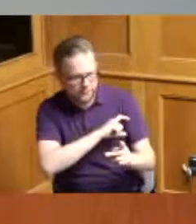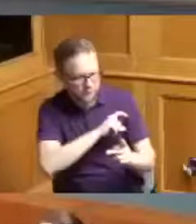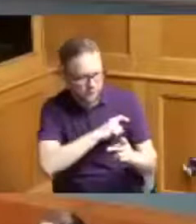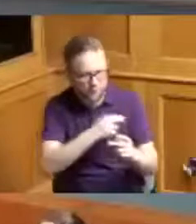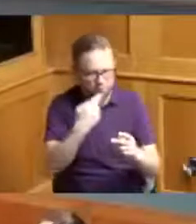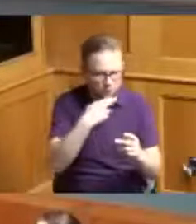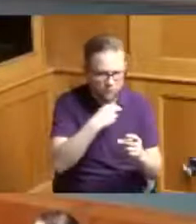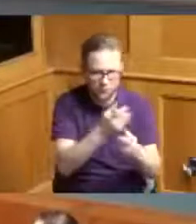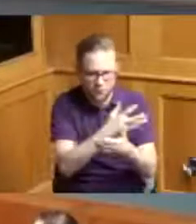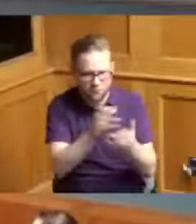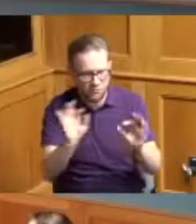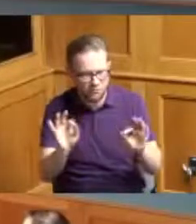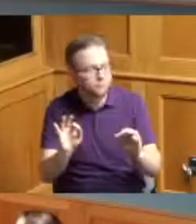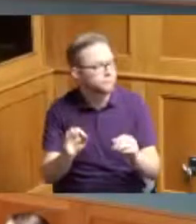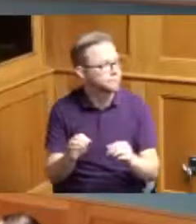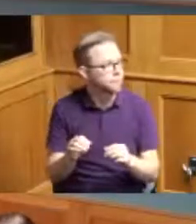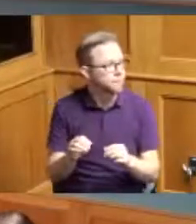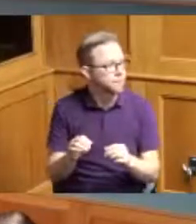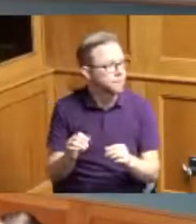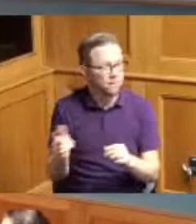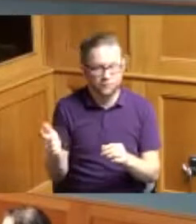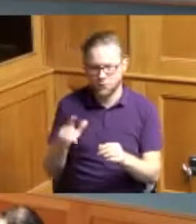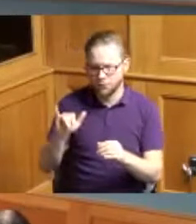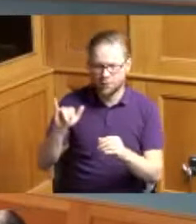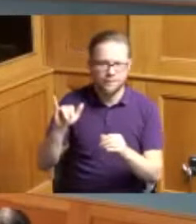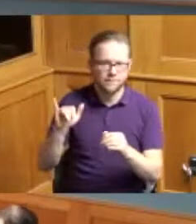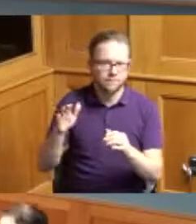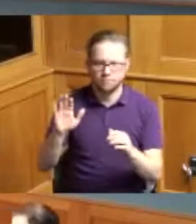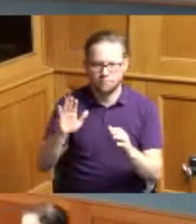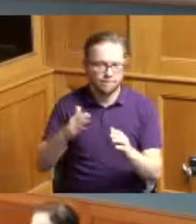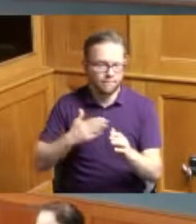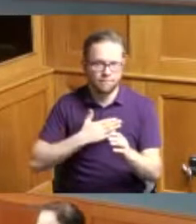those are my I mean I you know those are my offhand comments at the moment yeah thank you